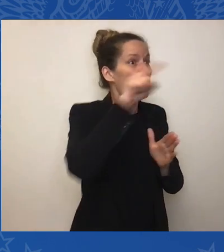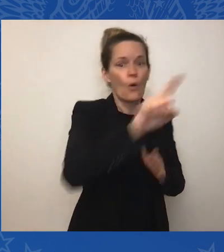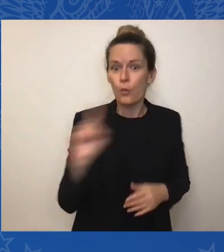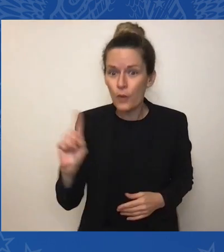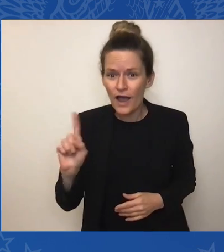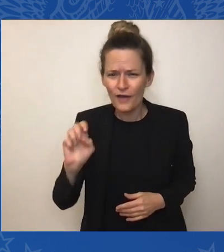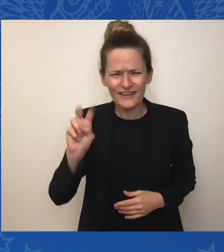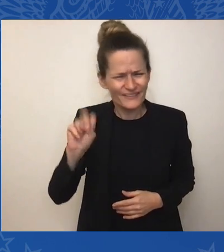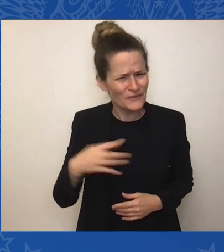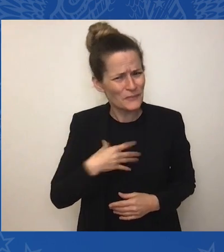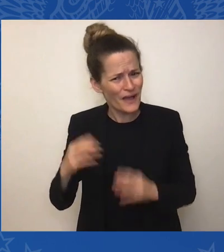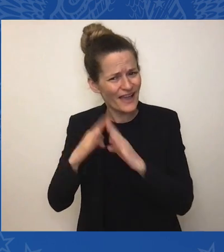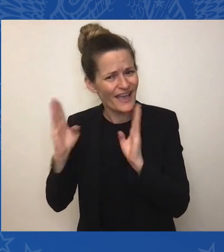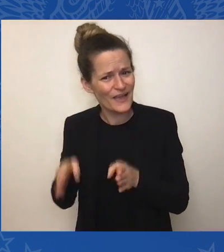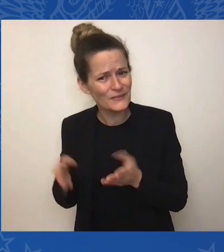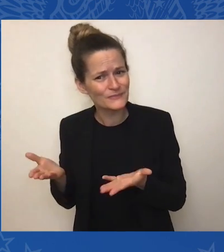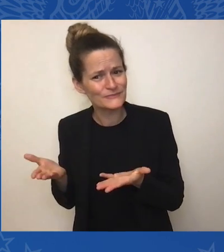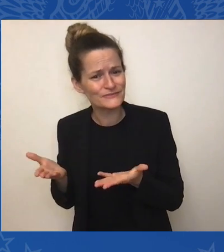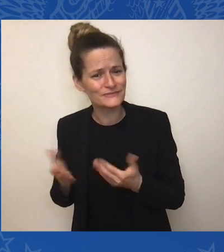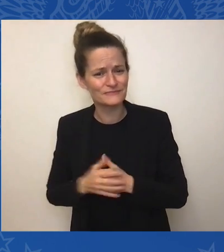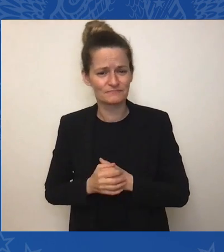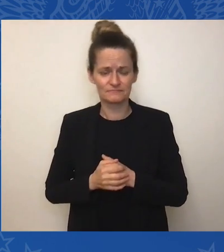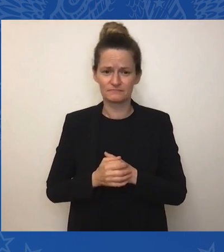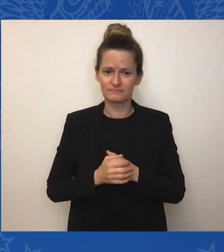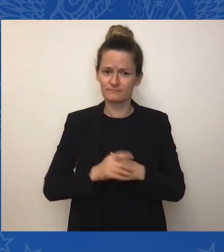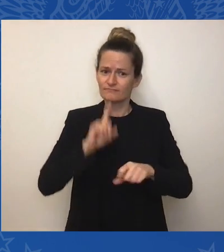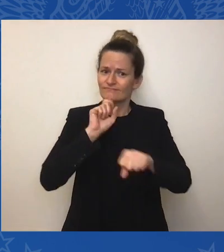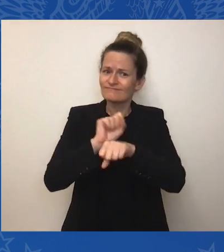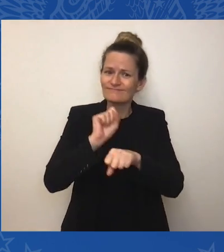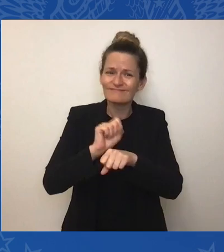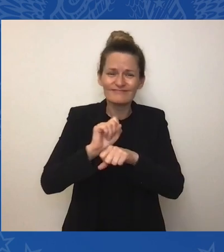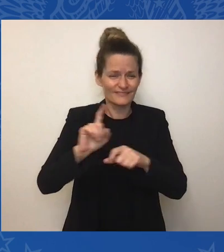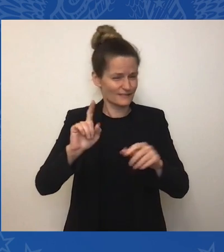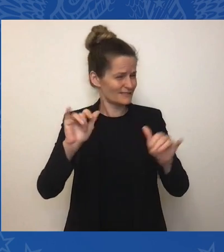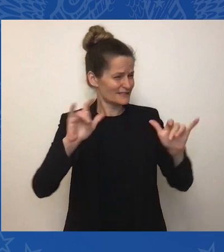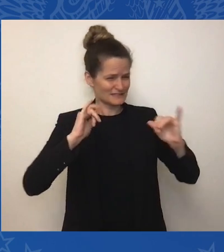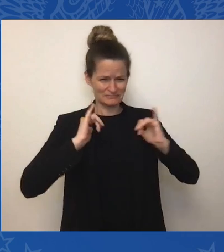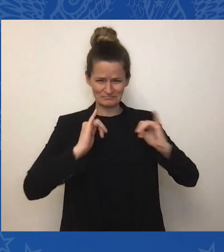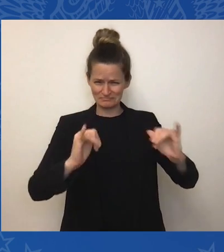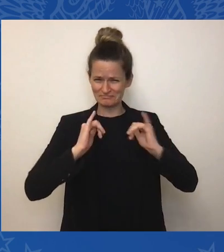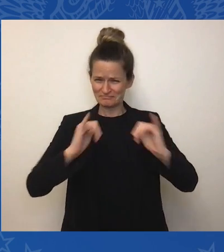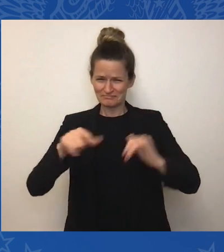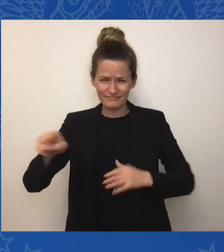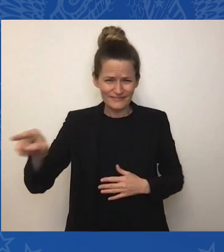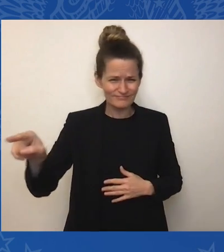And just like all of you are outstanding graduates today. He's a blue head forever.